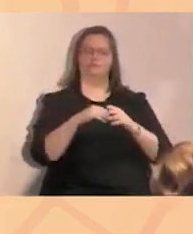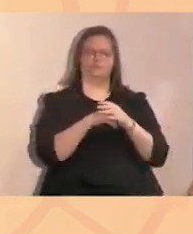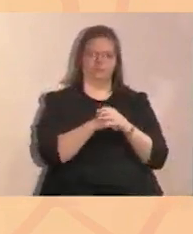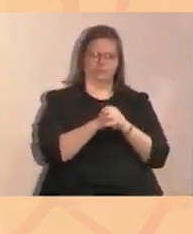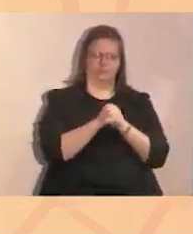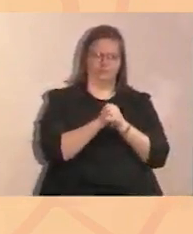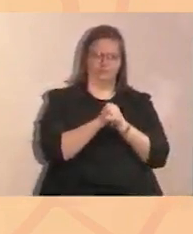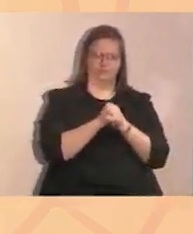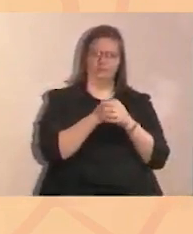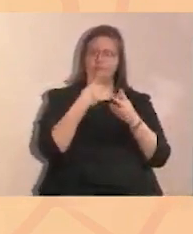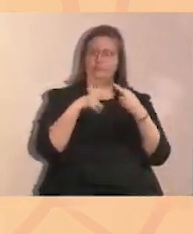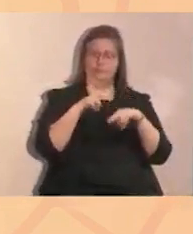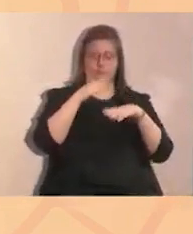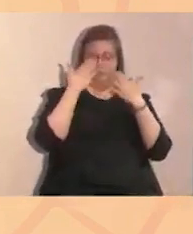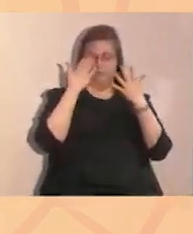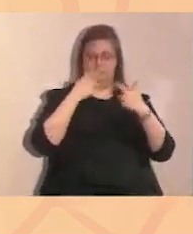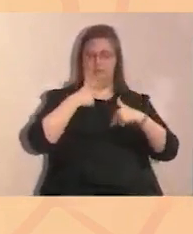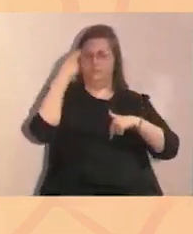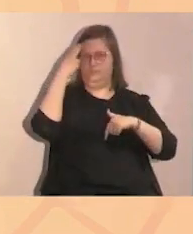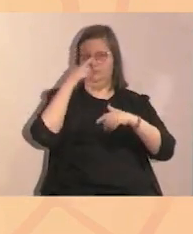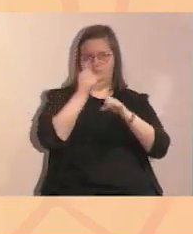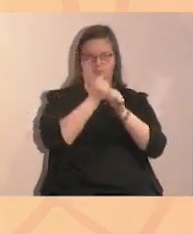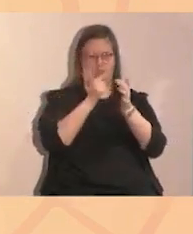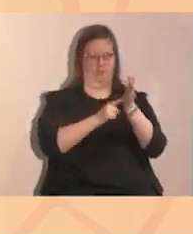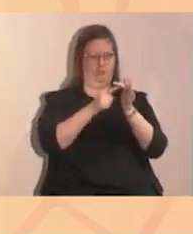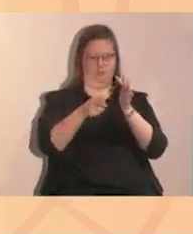But for those of you who don't know me, my name's Glenn Iseger Pilkington.